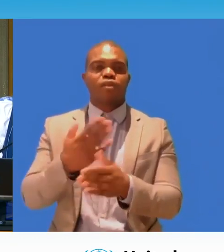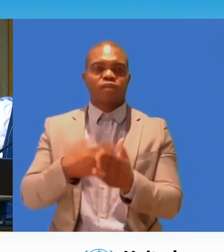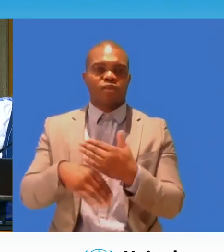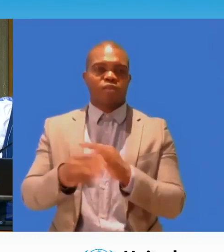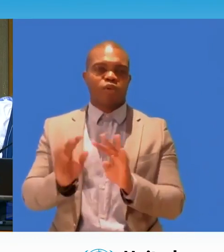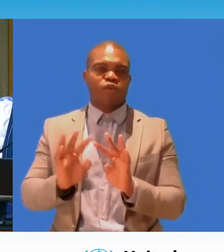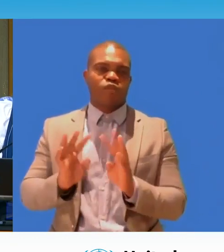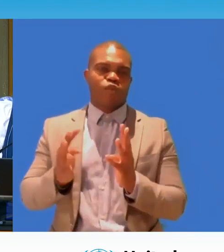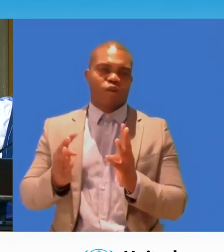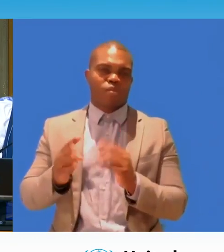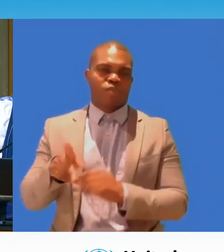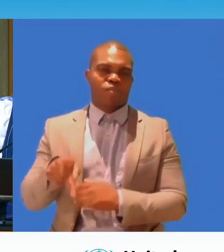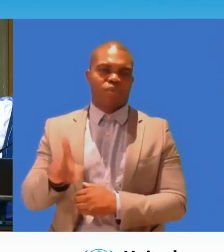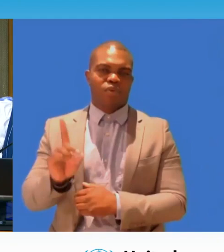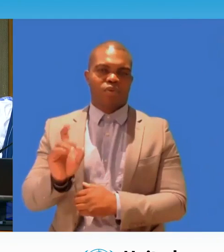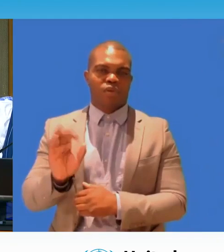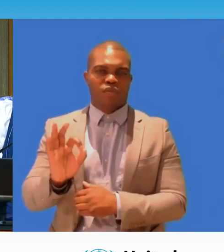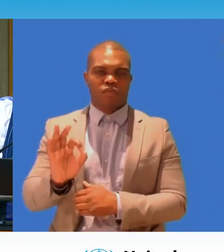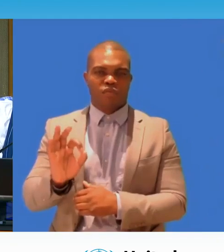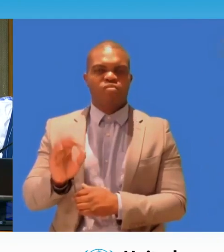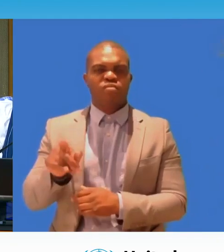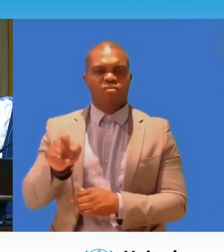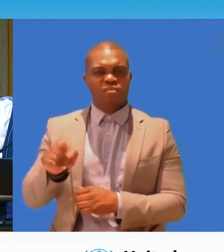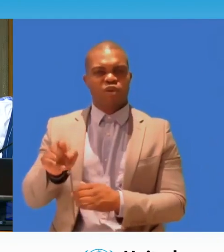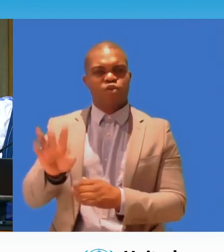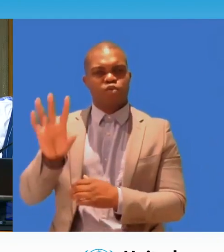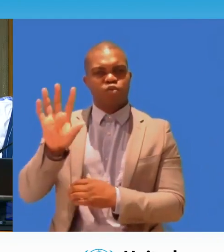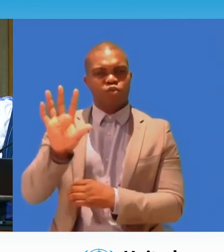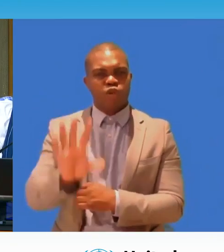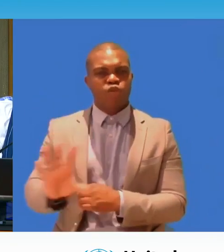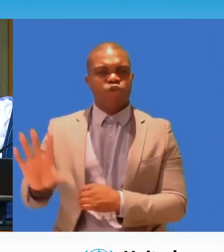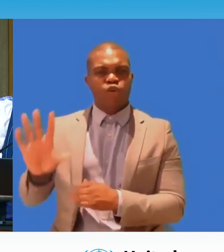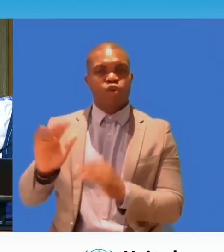also a member of international disability Alliance I also speak today as a personal